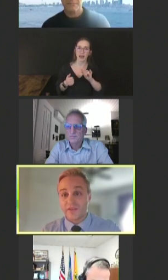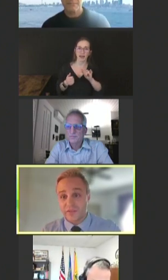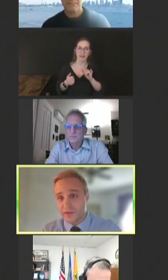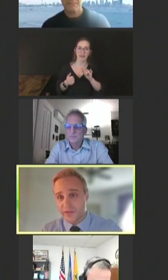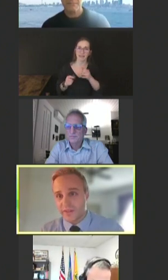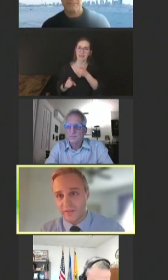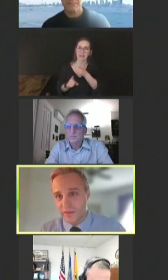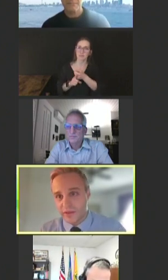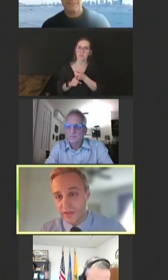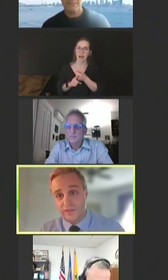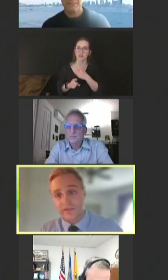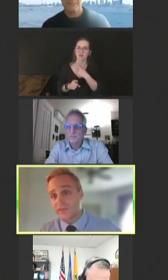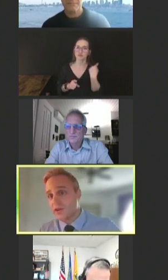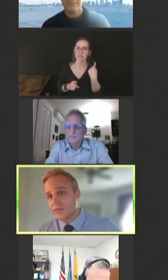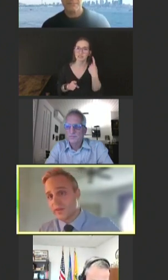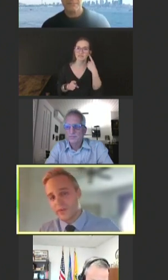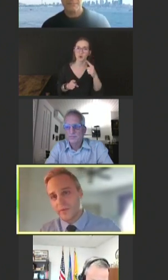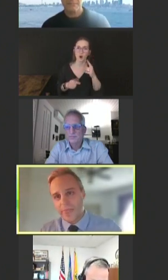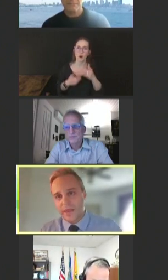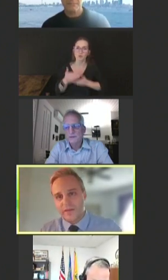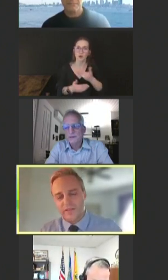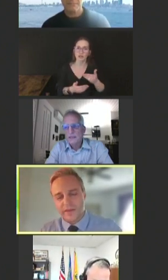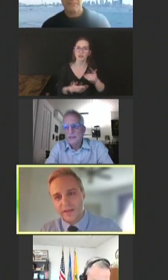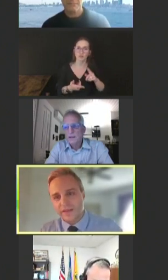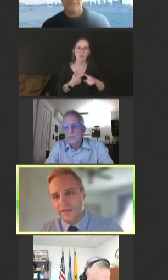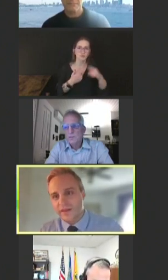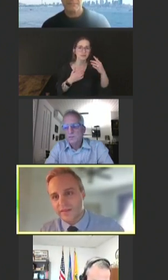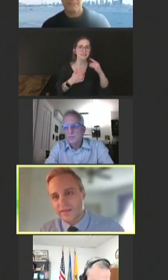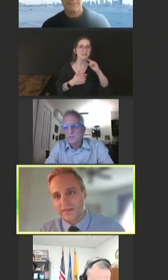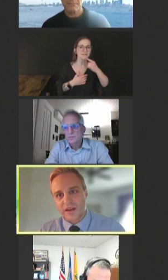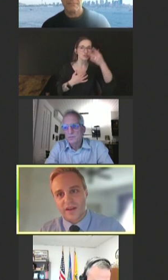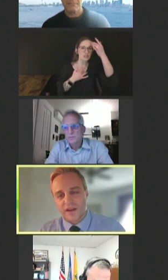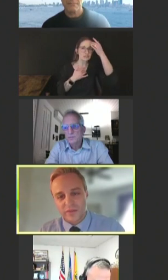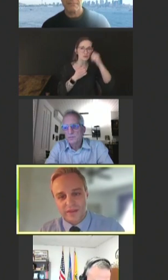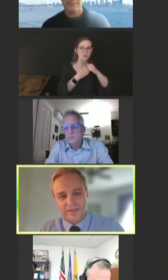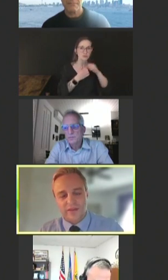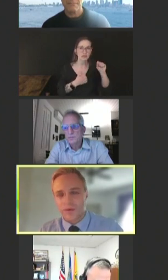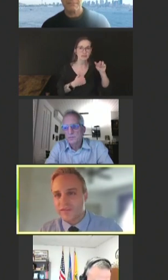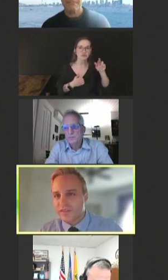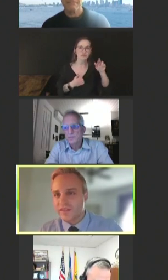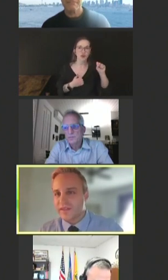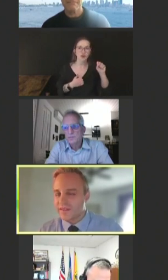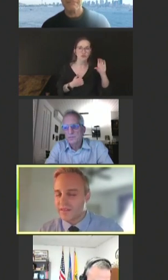to severe illness with acute SARS-CoV-2, so I think it's a complex question. I